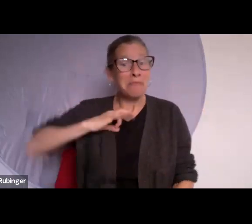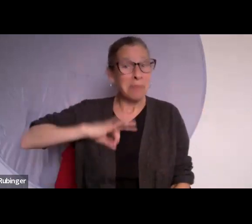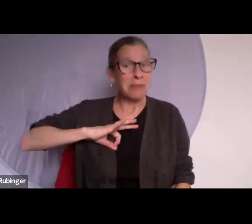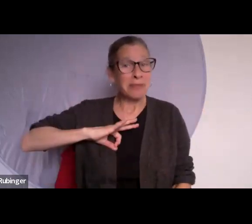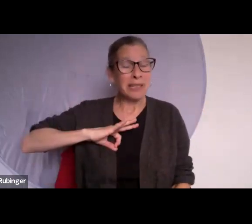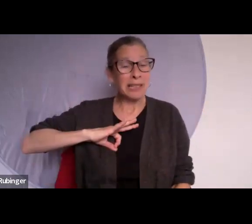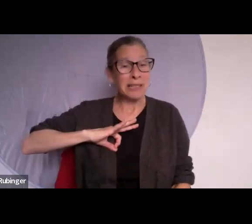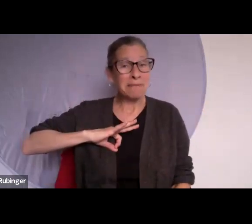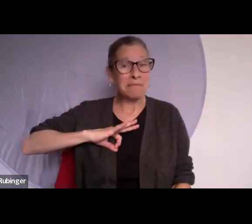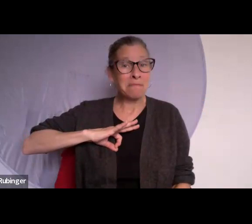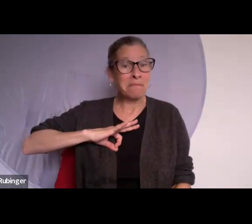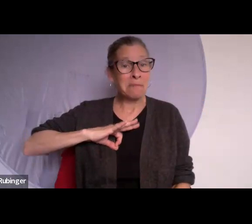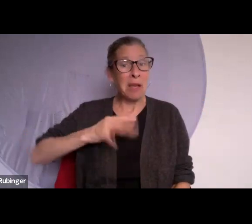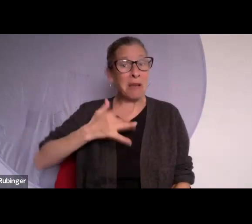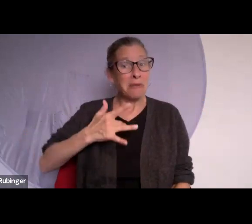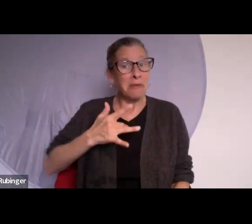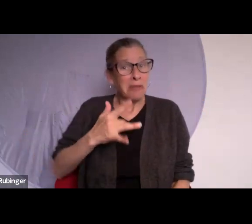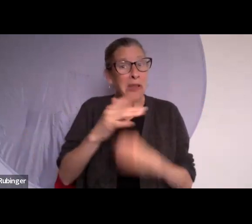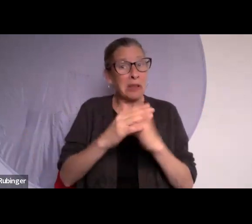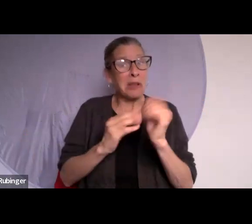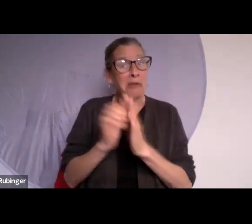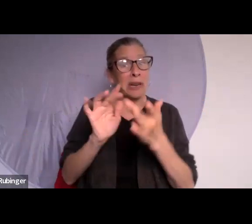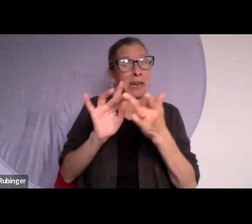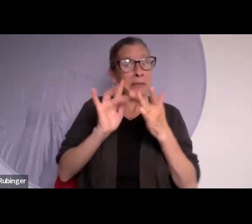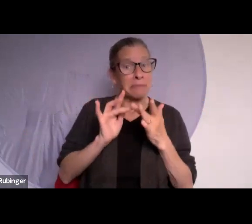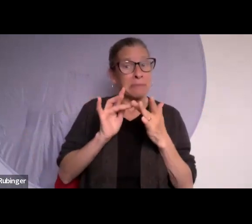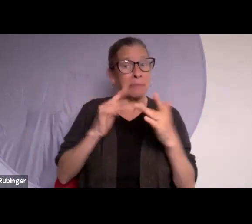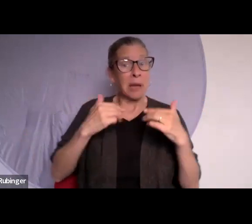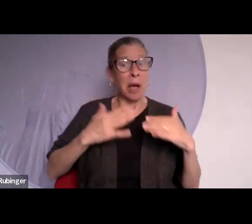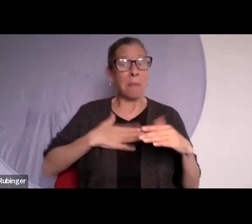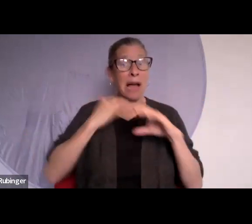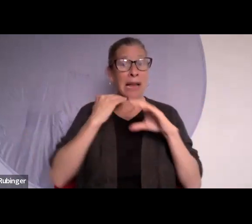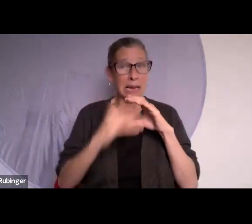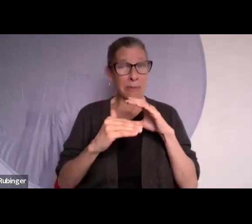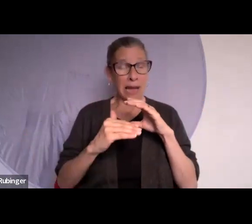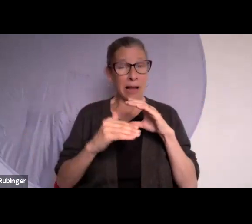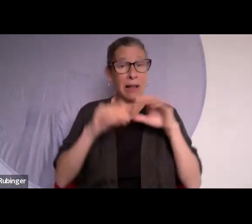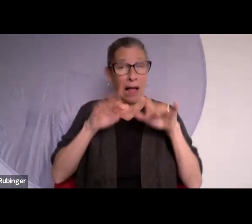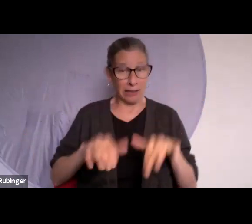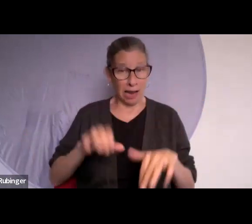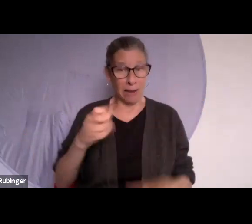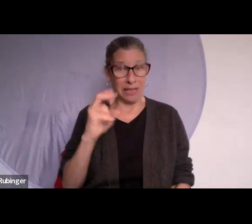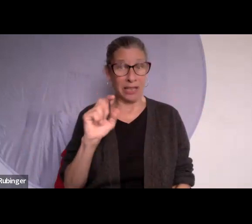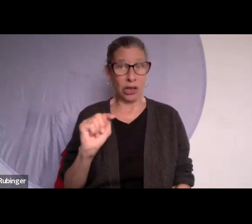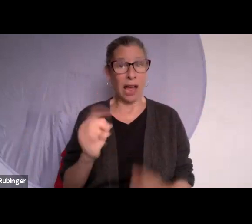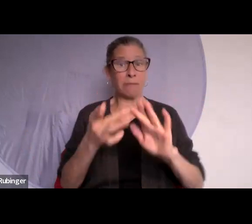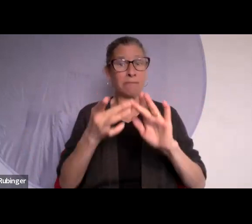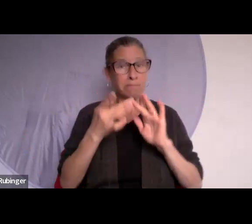you'll feel free to reach out to me, I'm going to put my email in the chat. So if you want to reach out to me with follow up